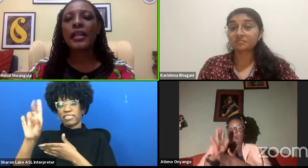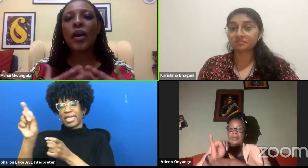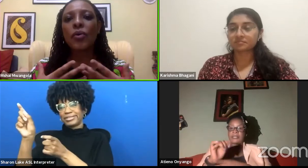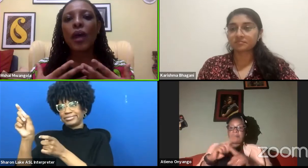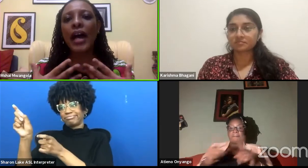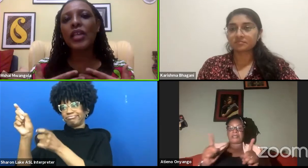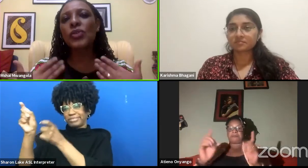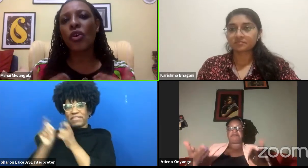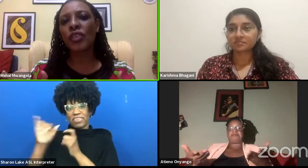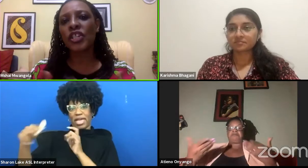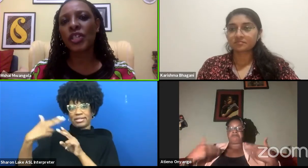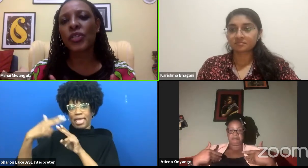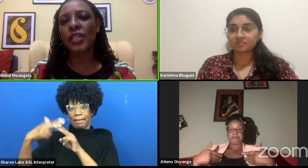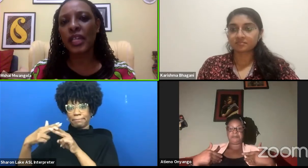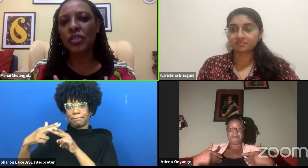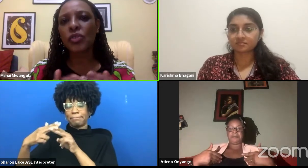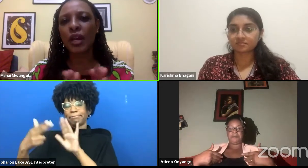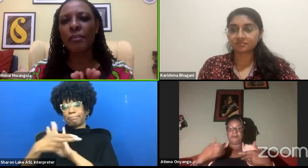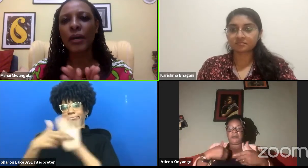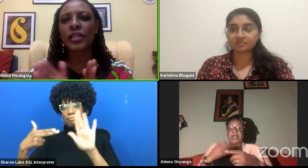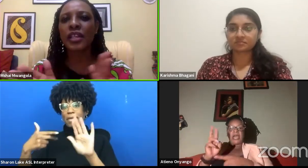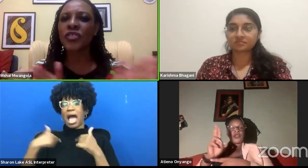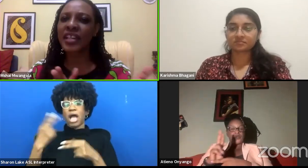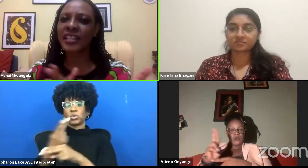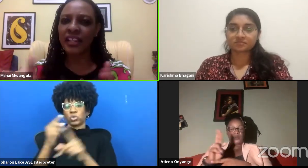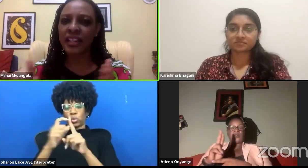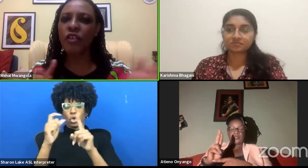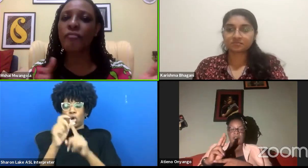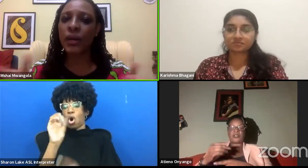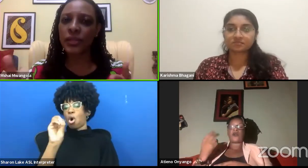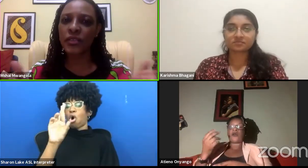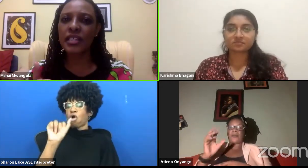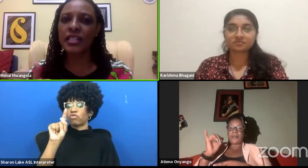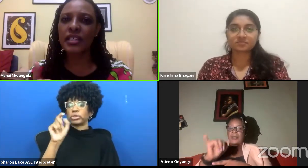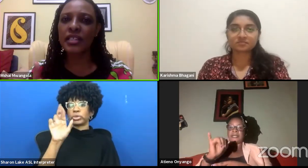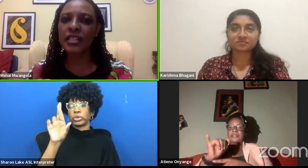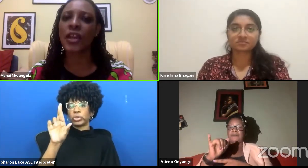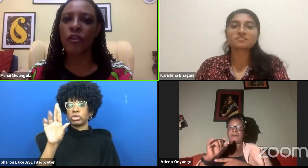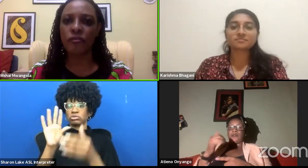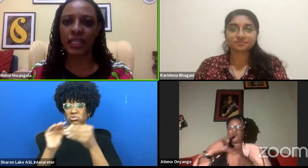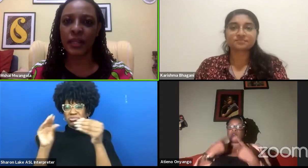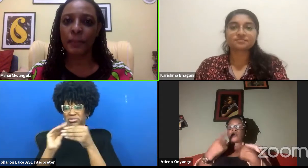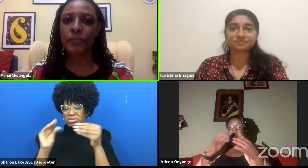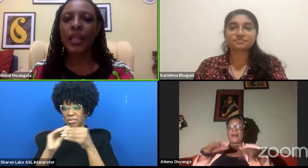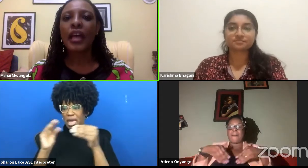Now I use orature today to talk about the transcending of boundaries in the making of meaning.